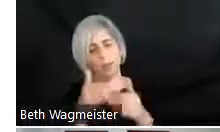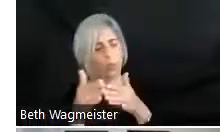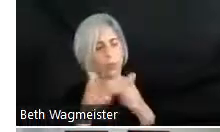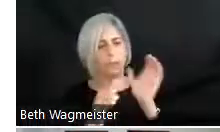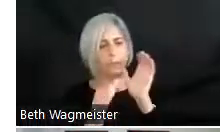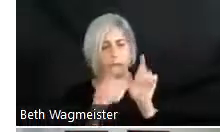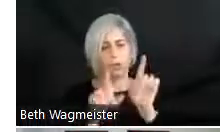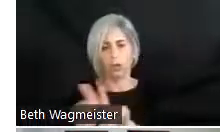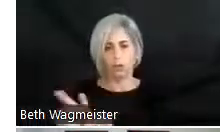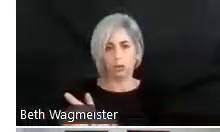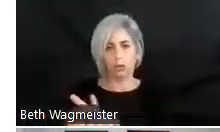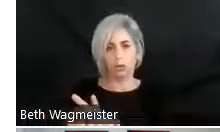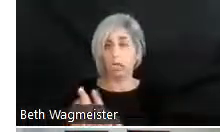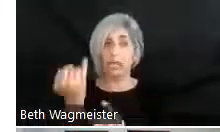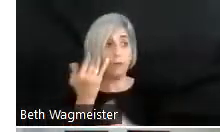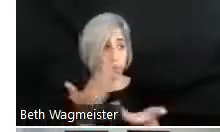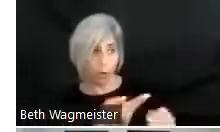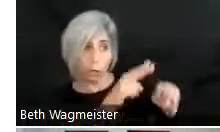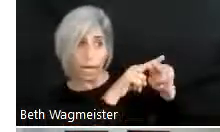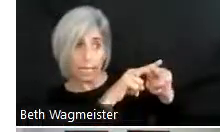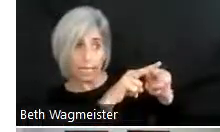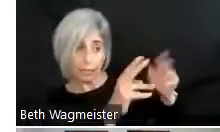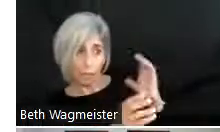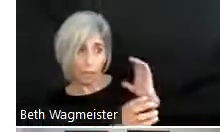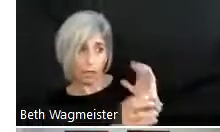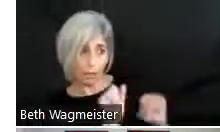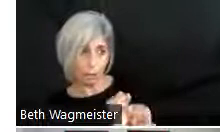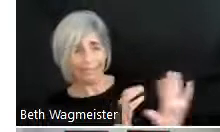as well, asking for a raise, if you're boss and your employee is here, I'm sorry. I have